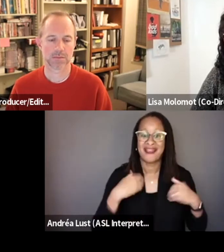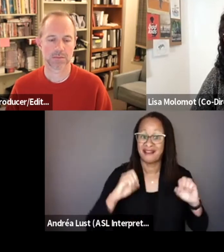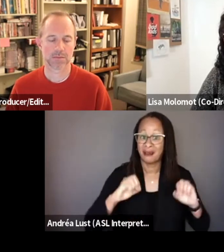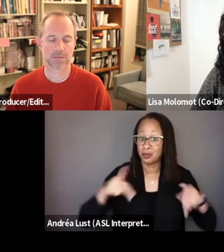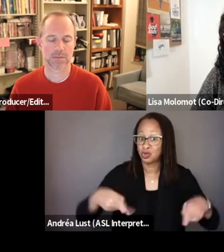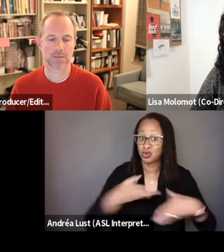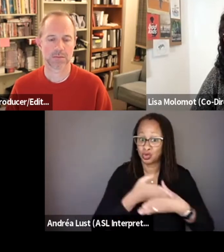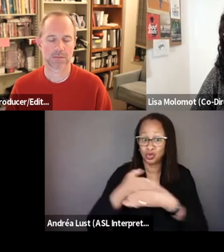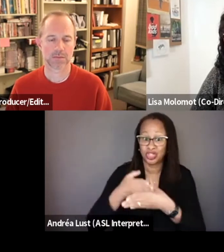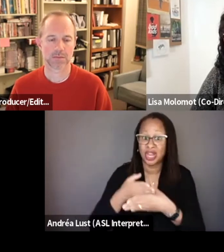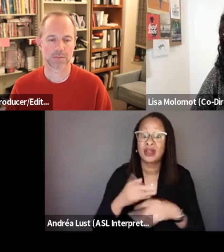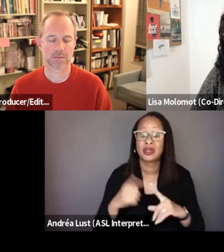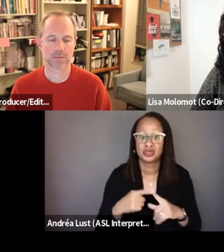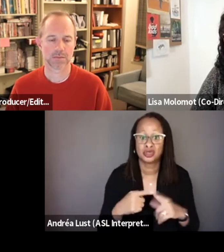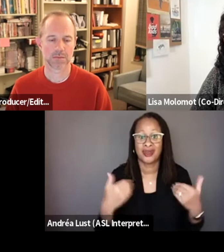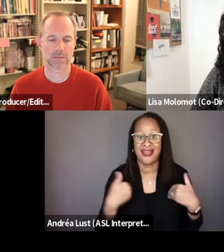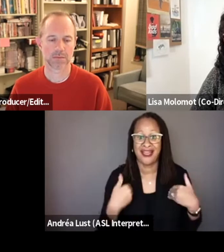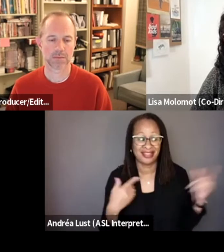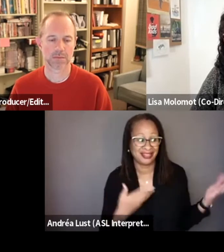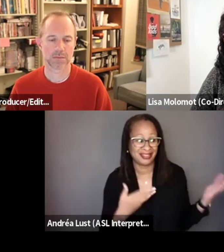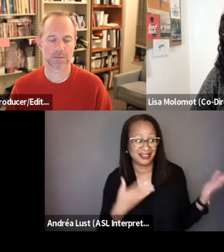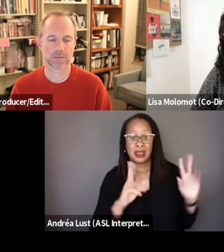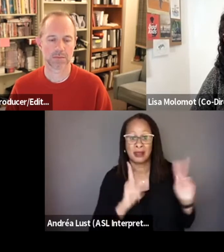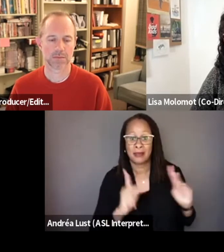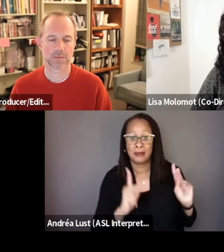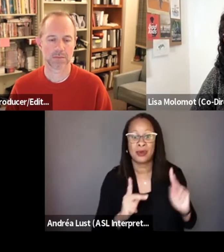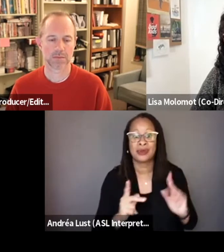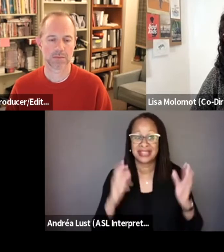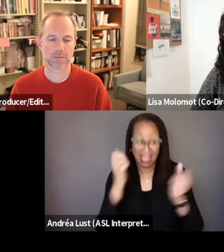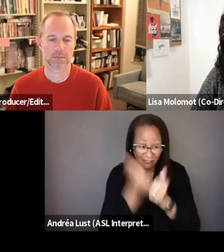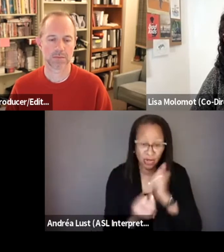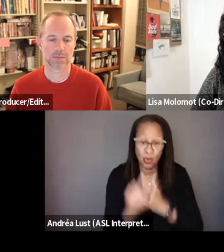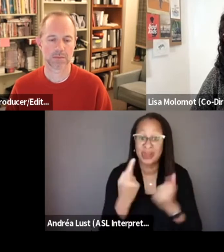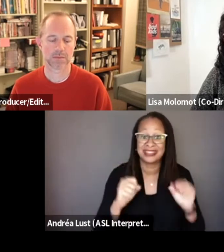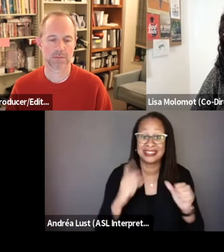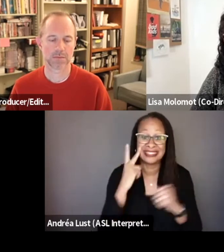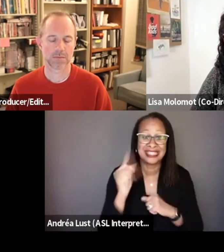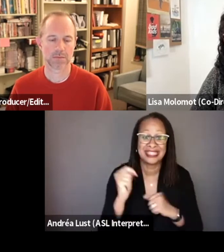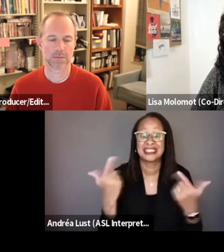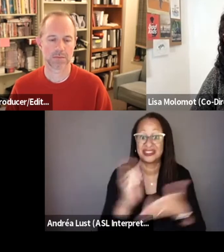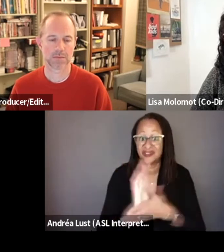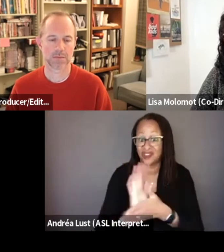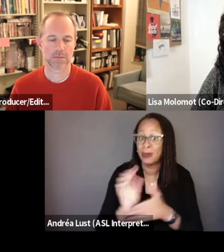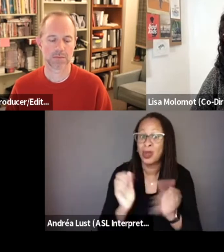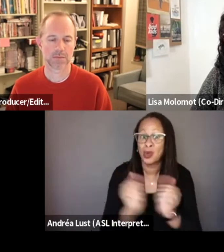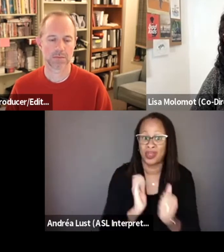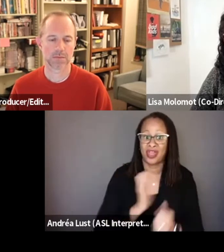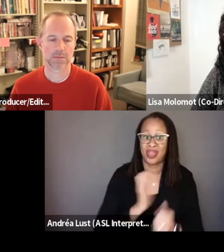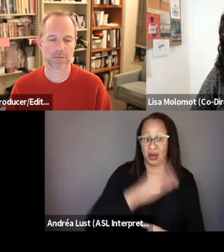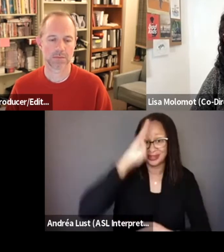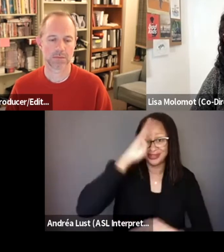to have everybody to see this film. And I mean, it's hard.